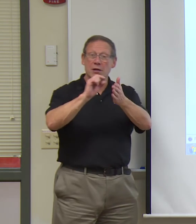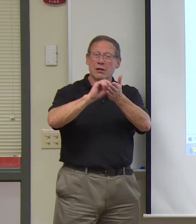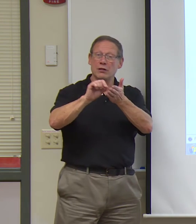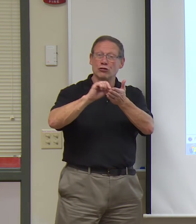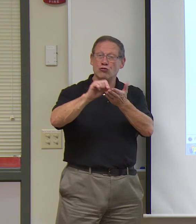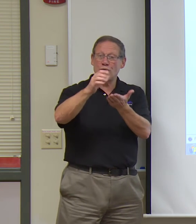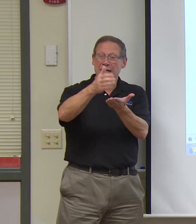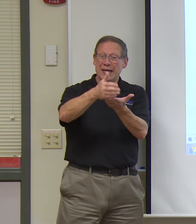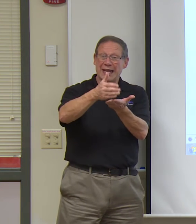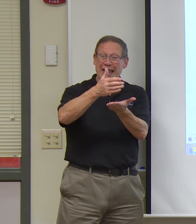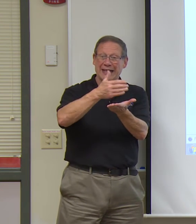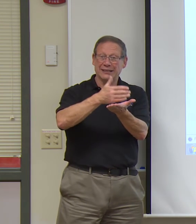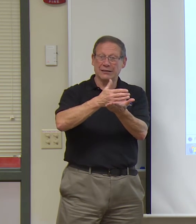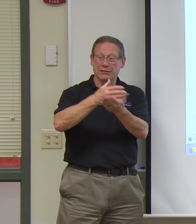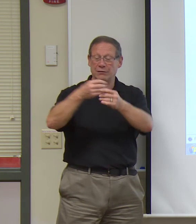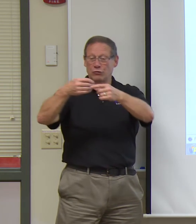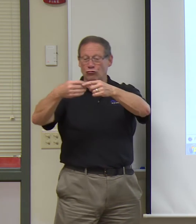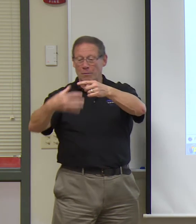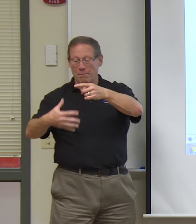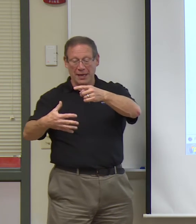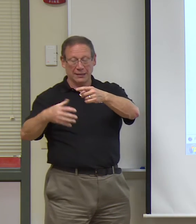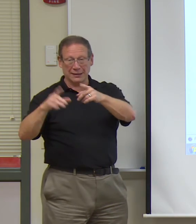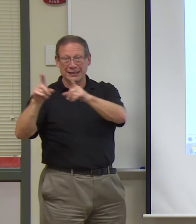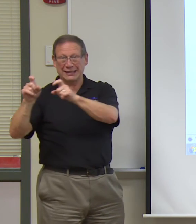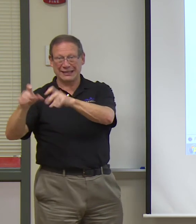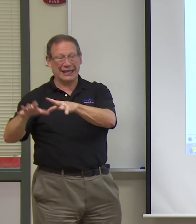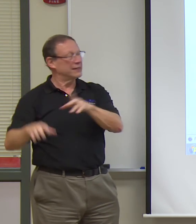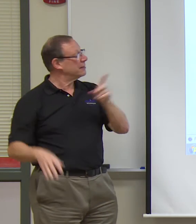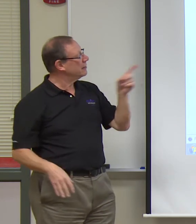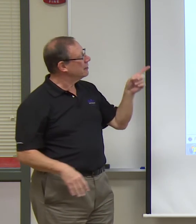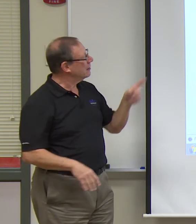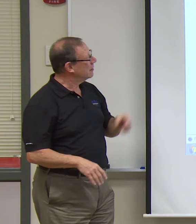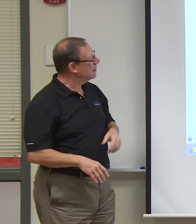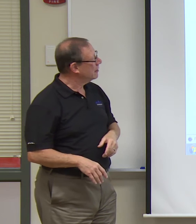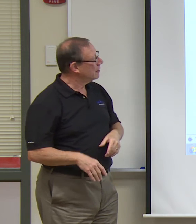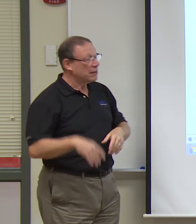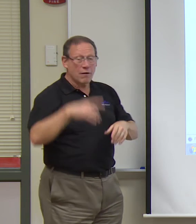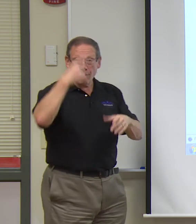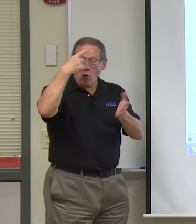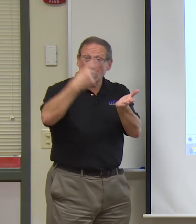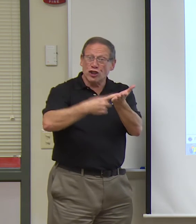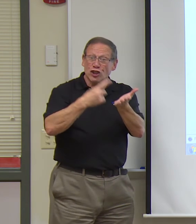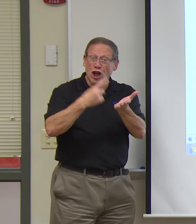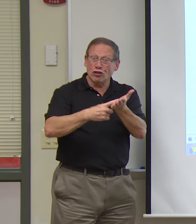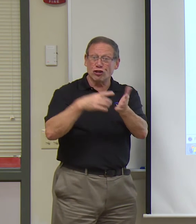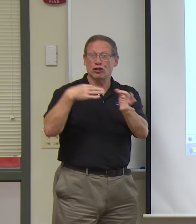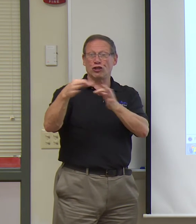Again, discussions, your instructions for discussions come in, so, students see them all in one place.